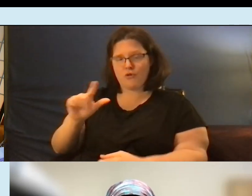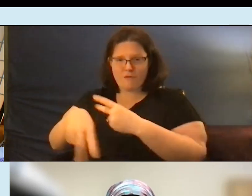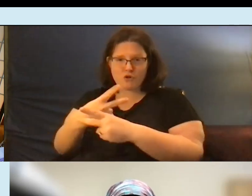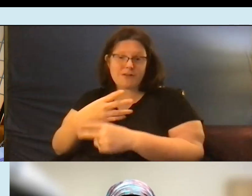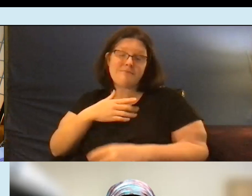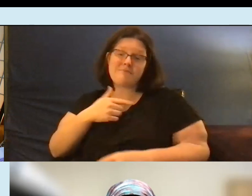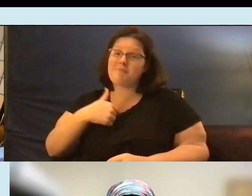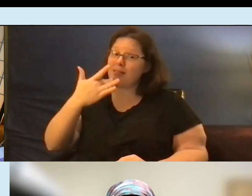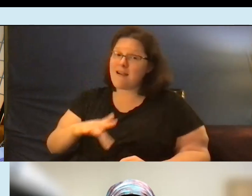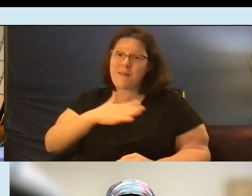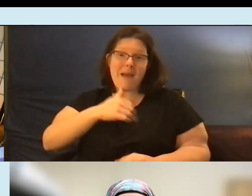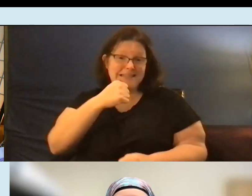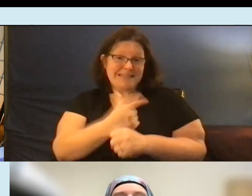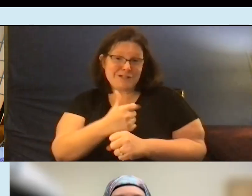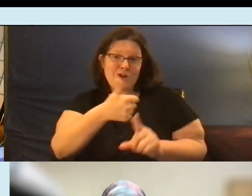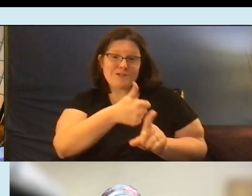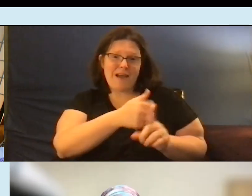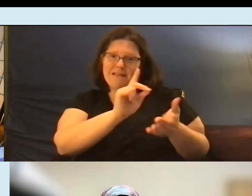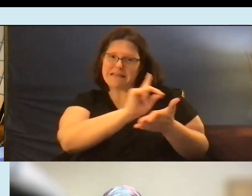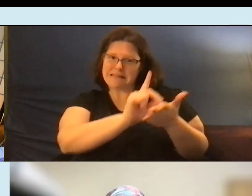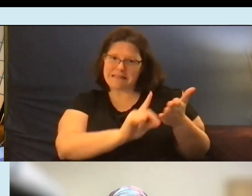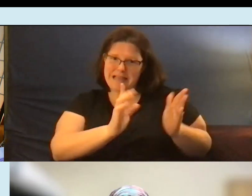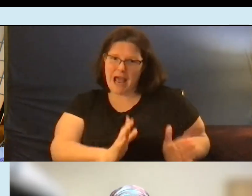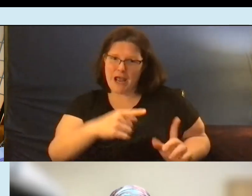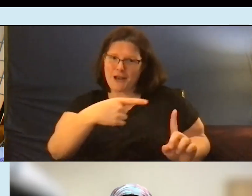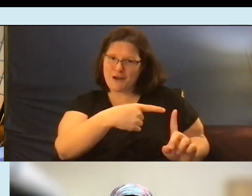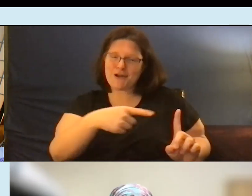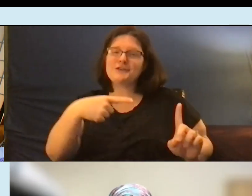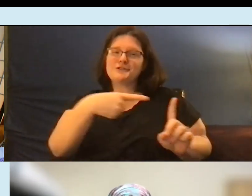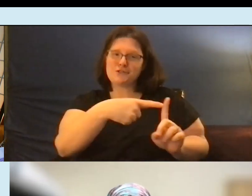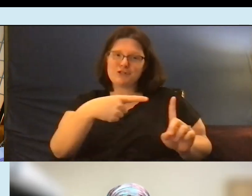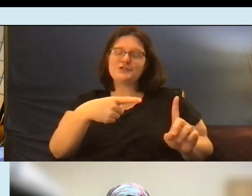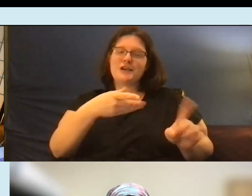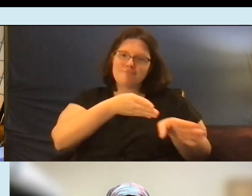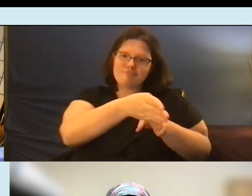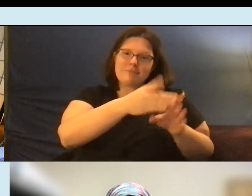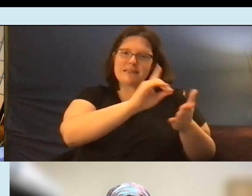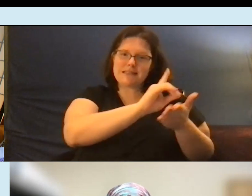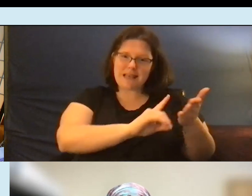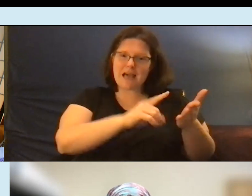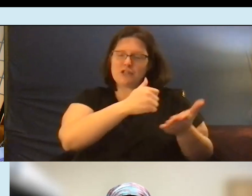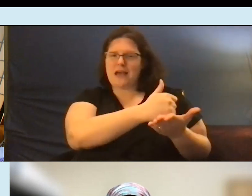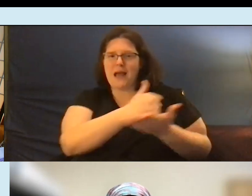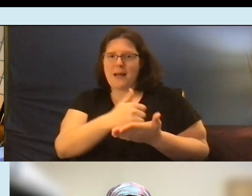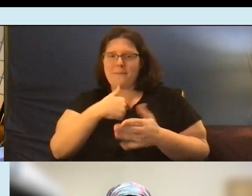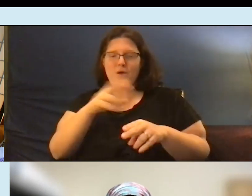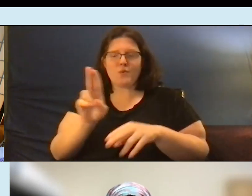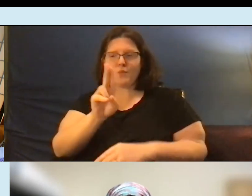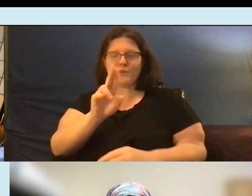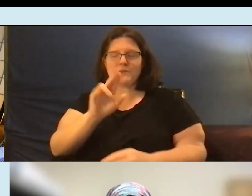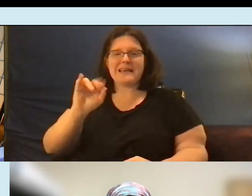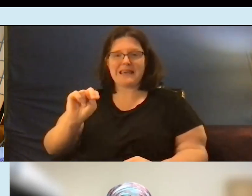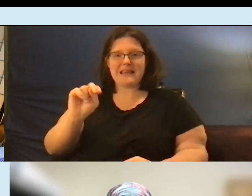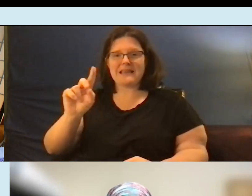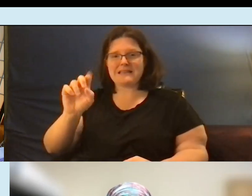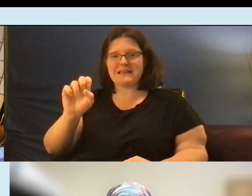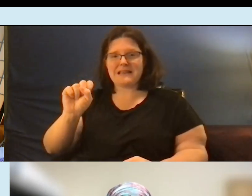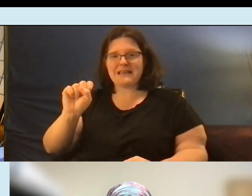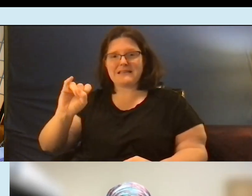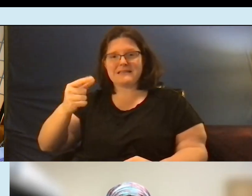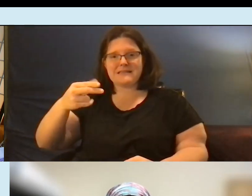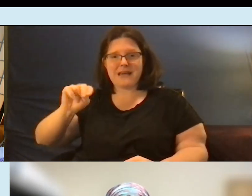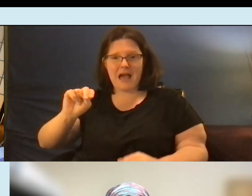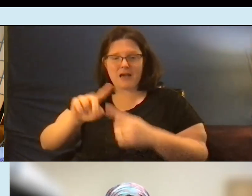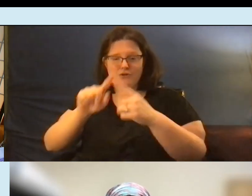is a designer, so she- she has InDesign and she helped me use InDesign to format the the book of